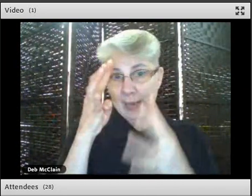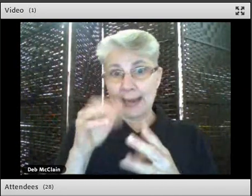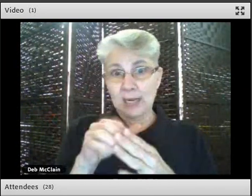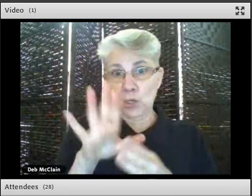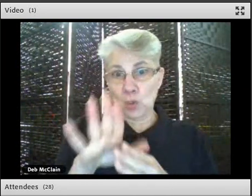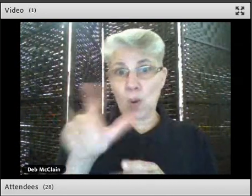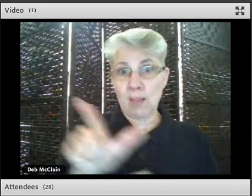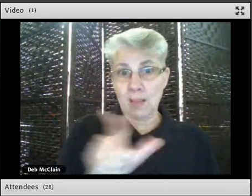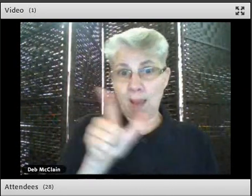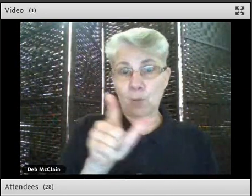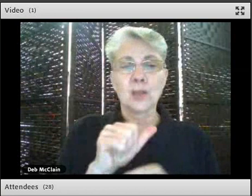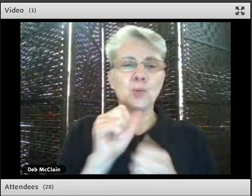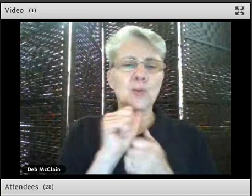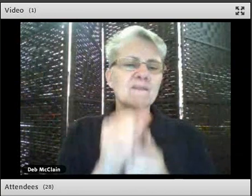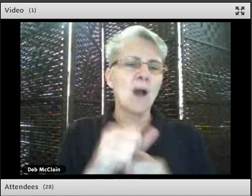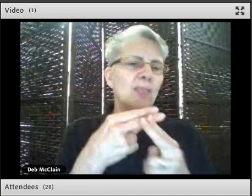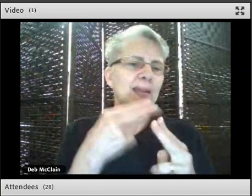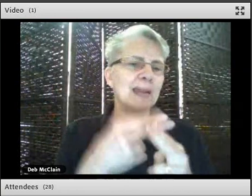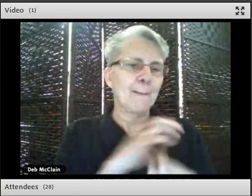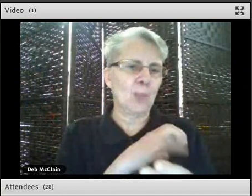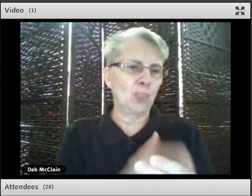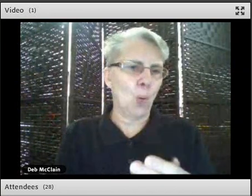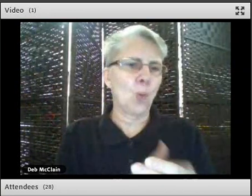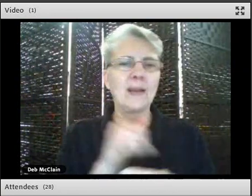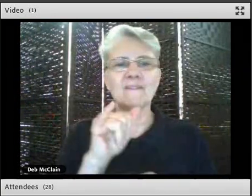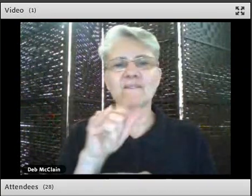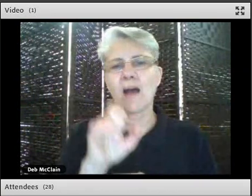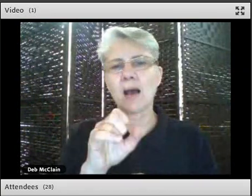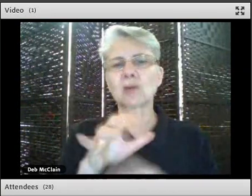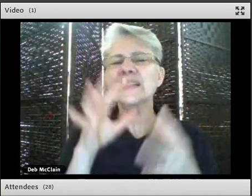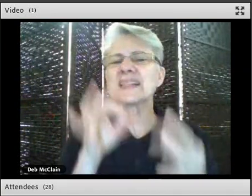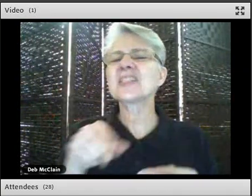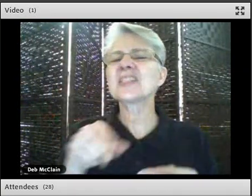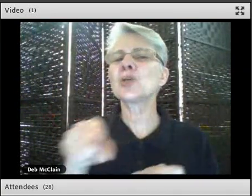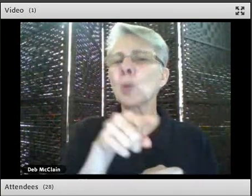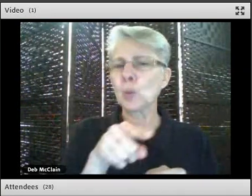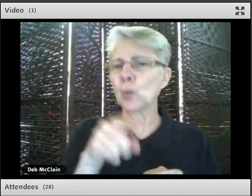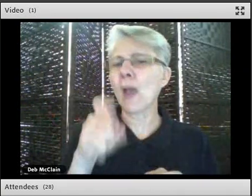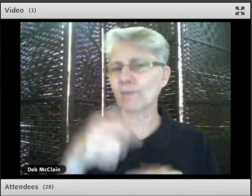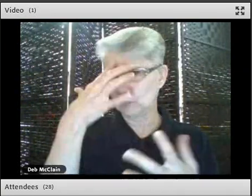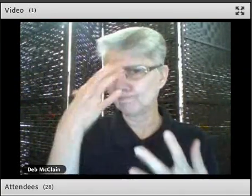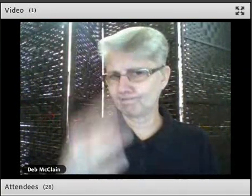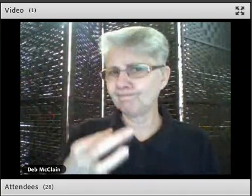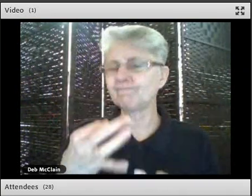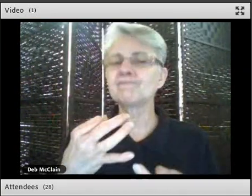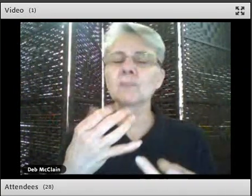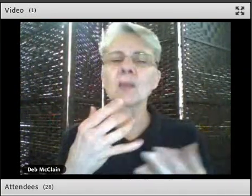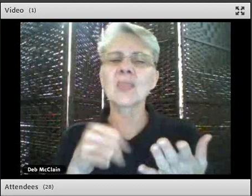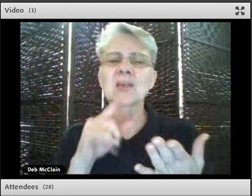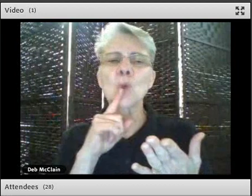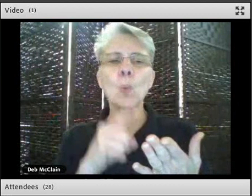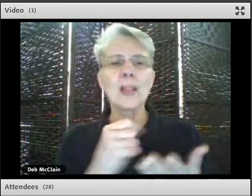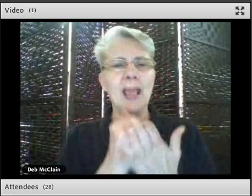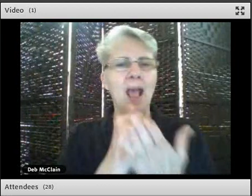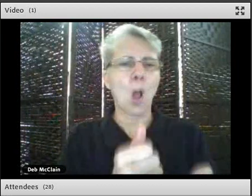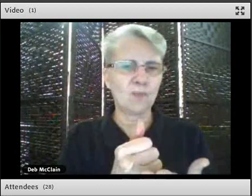And again, these are really helpful for things that have been locally produced, for example,